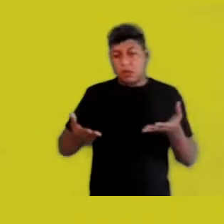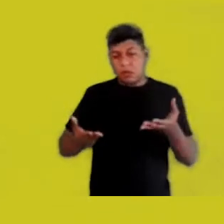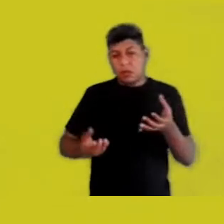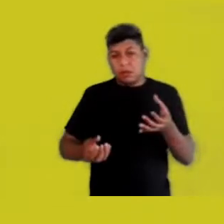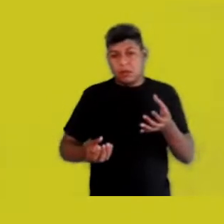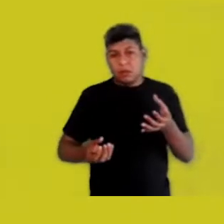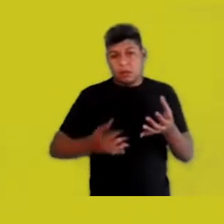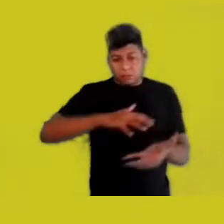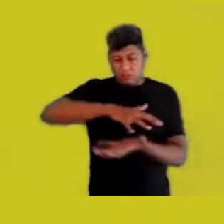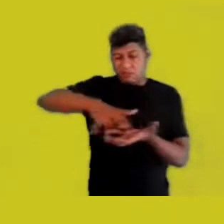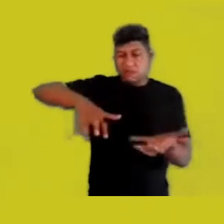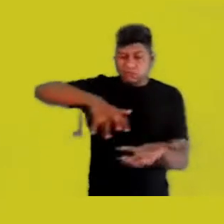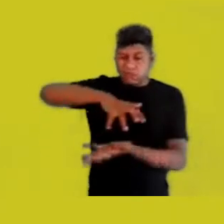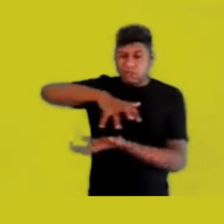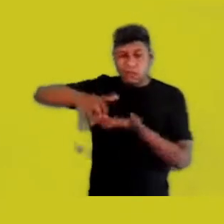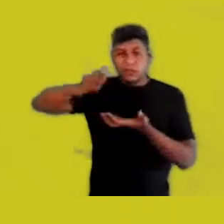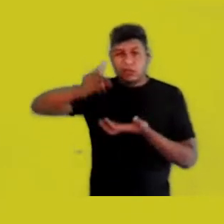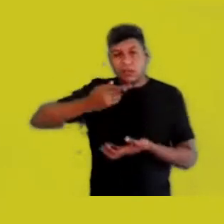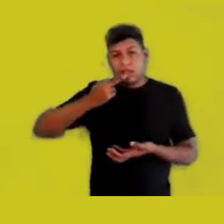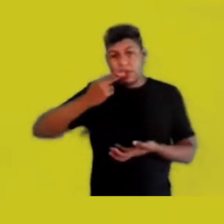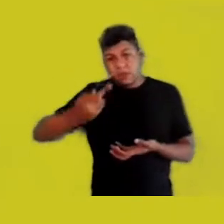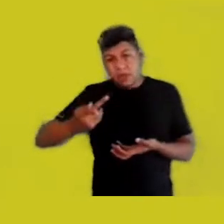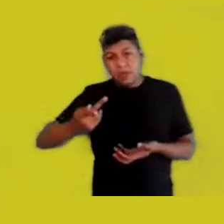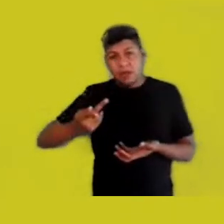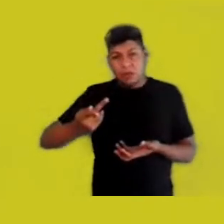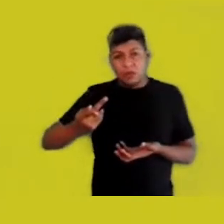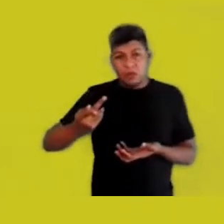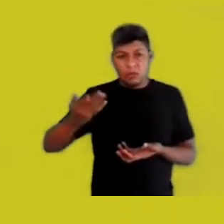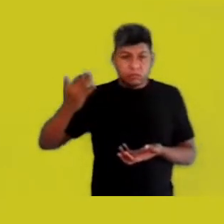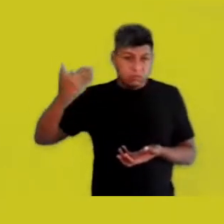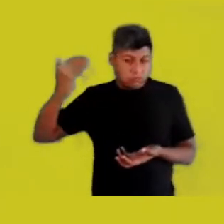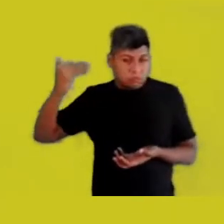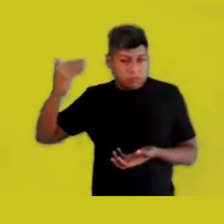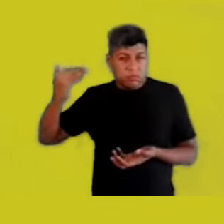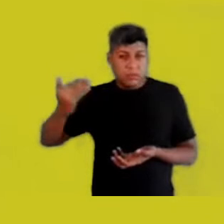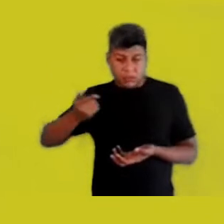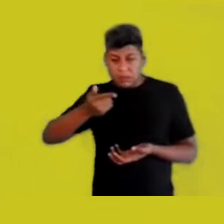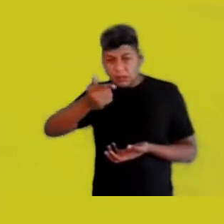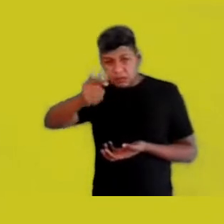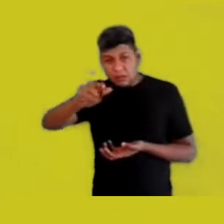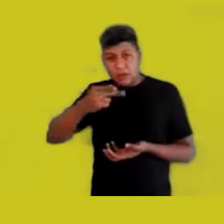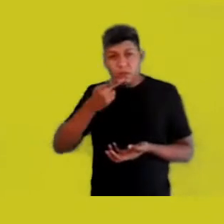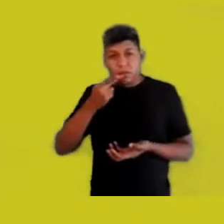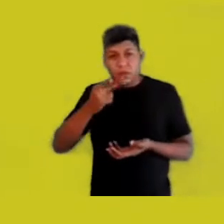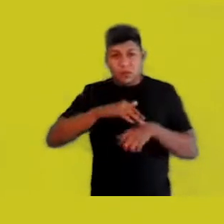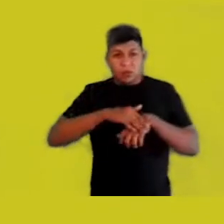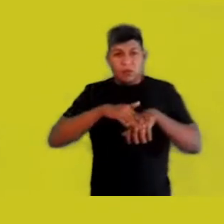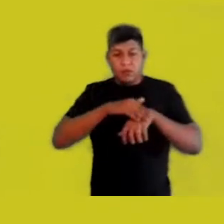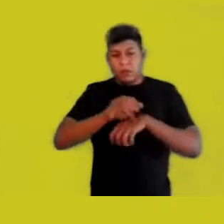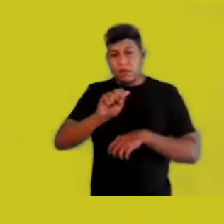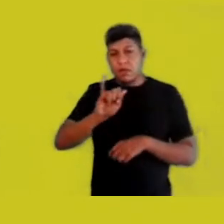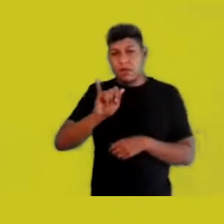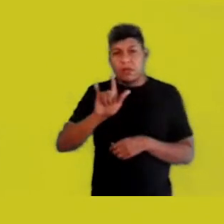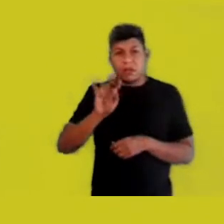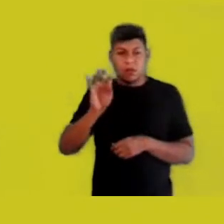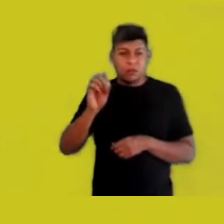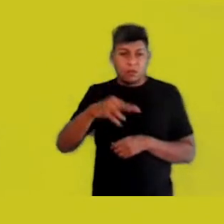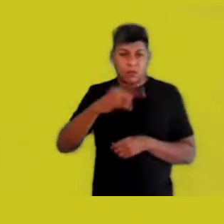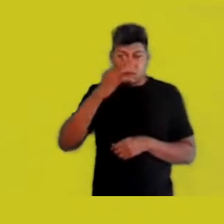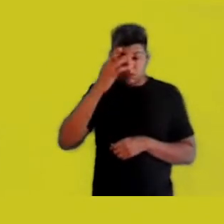I’ve repeated this a few times, but I’ll repeat it again: once I was talking to Aílton Krenak, someone I think that somehow